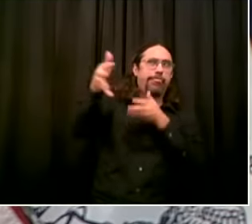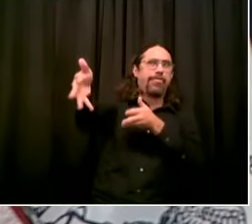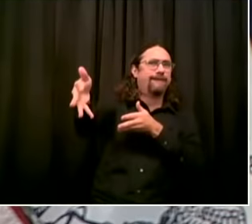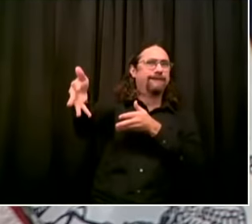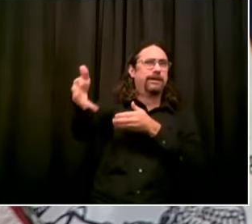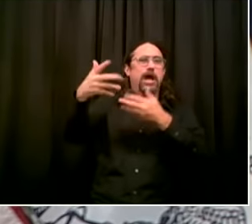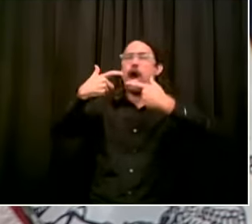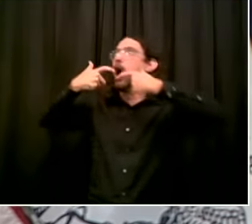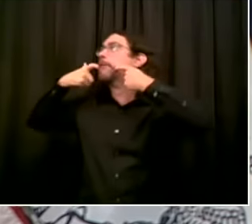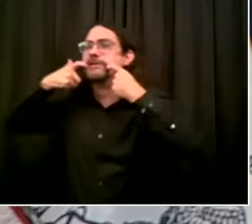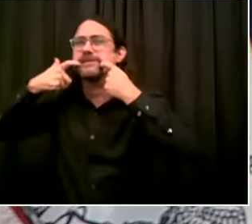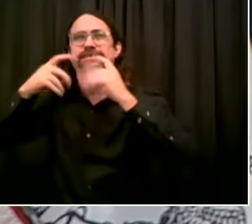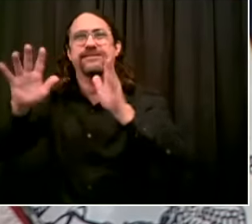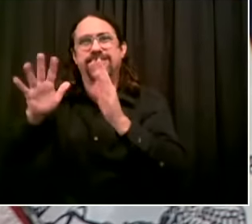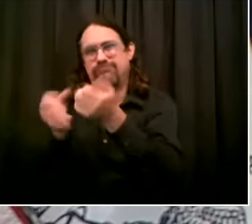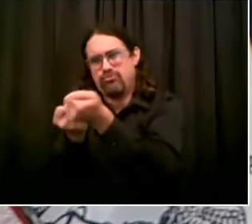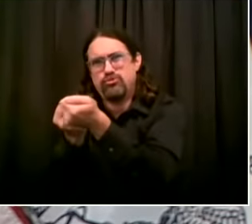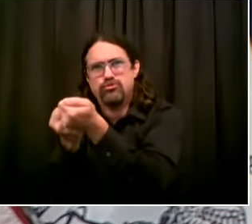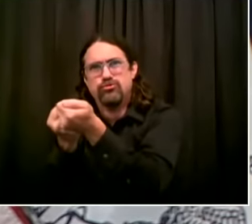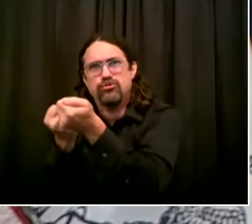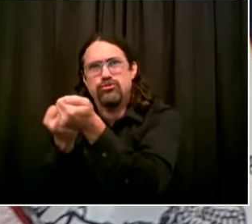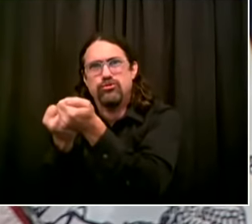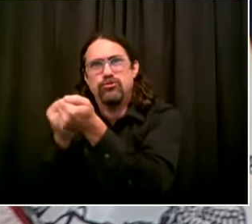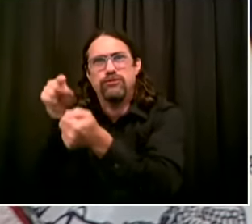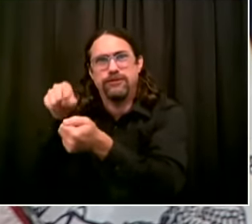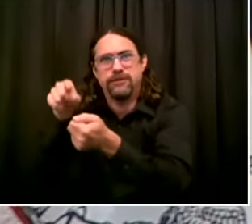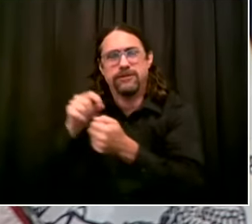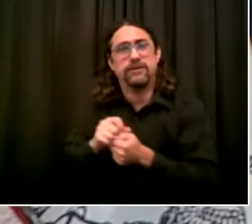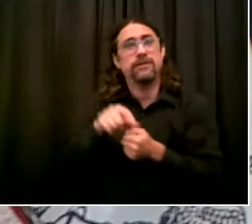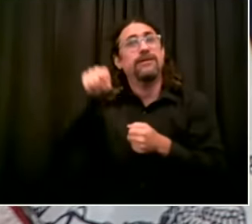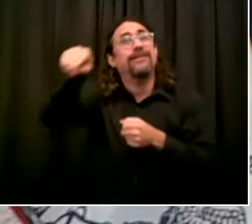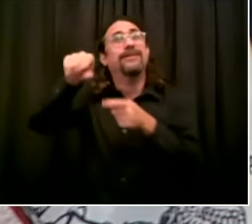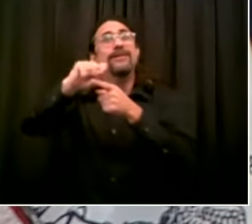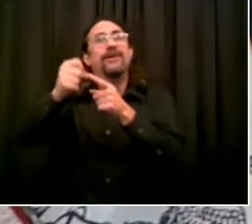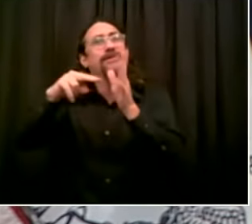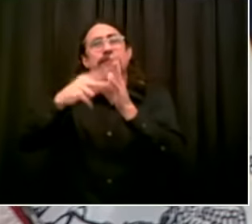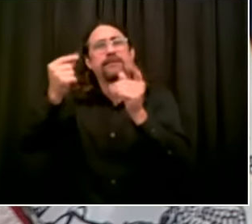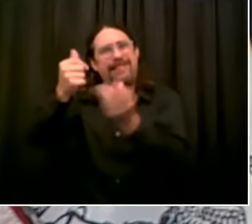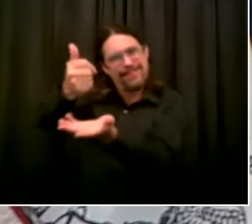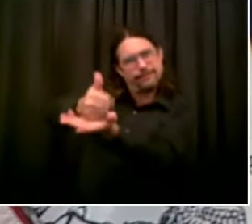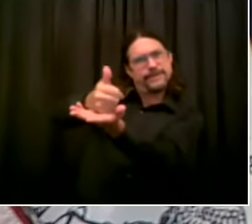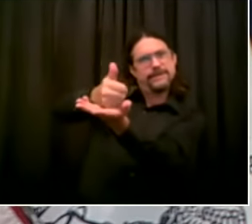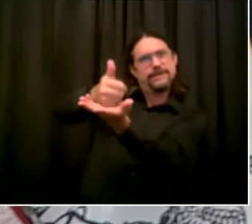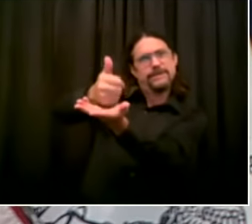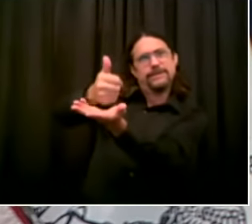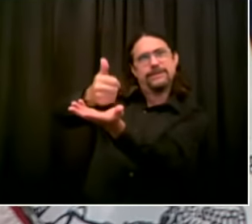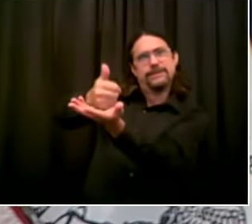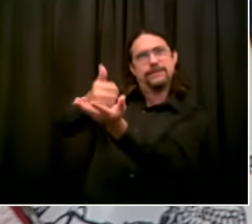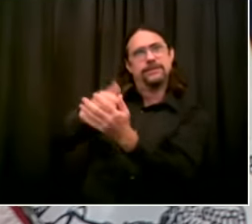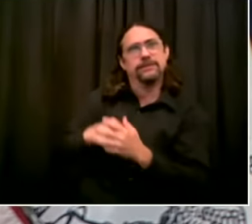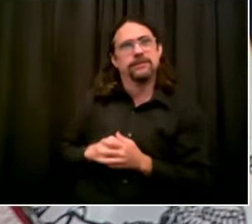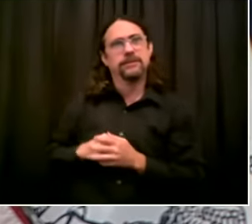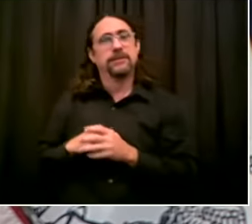REPORTER. SHE SAID SHE HAS CAPTURED VIDEO OF PEOPLE SHOOTING UP DRUGS OUT IN THE OPEN ON MANHATTAN